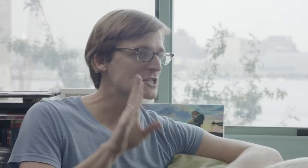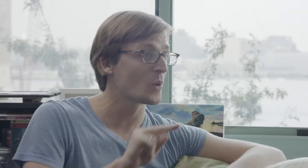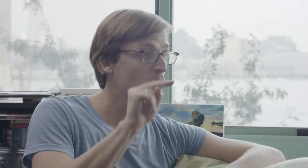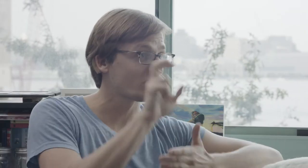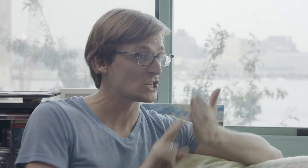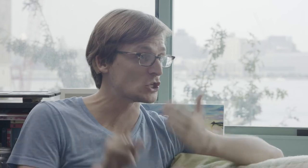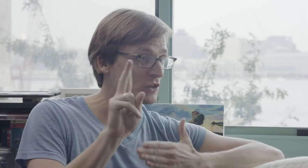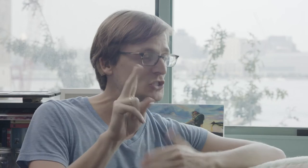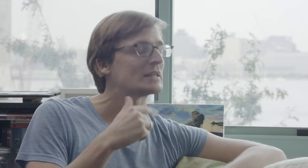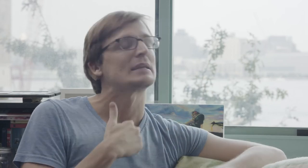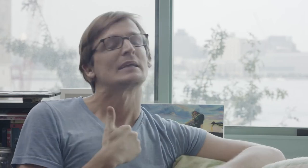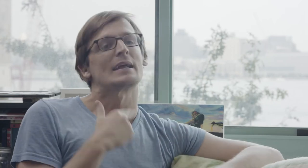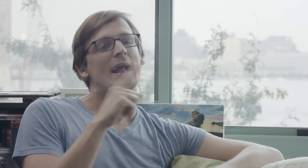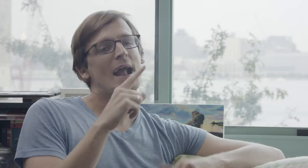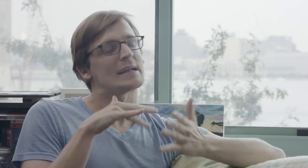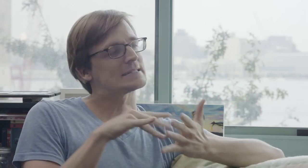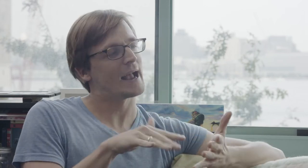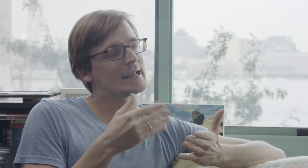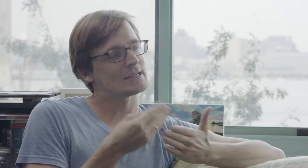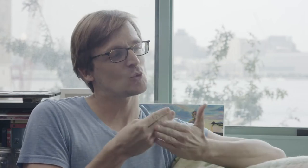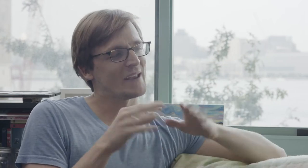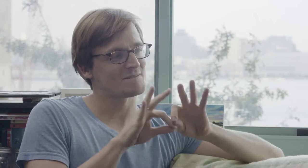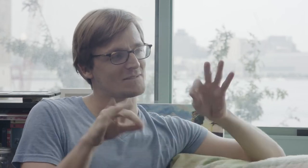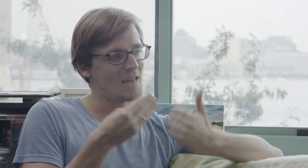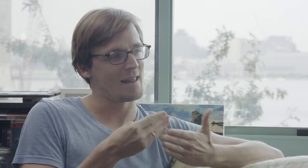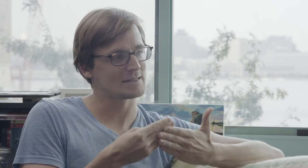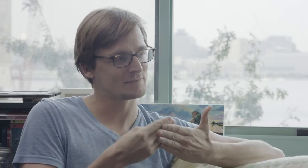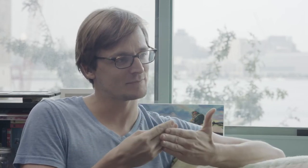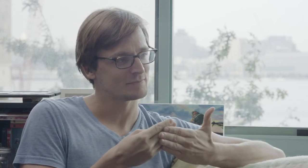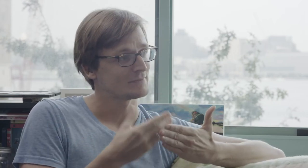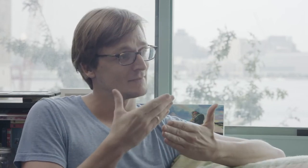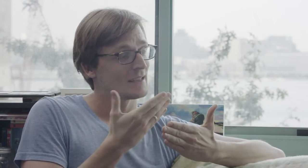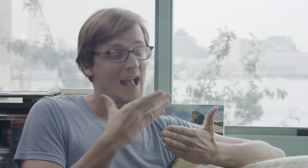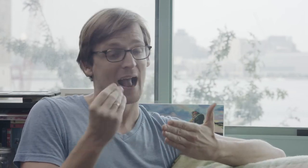I was doing my undergrad at Northeastern University. I was a finance major,